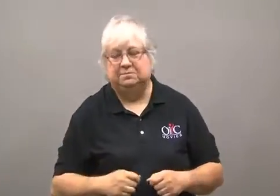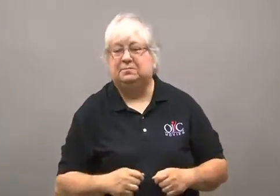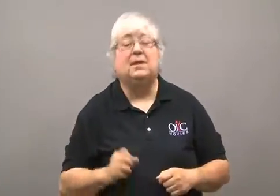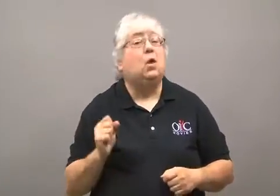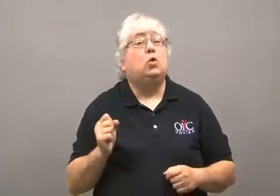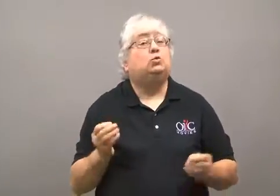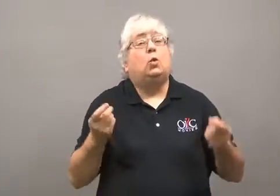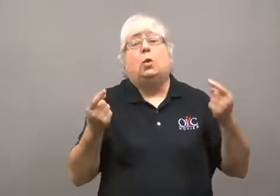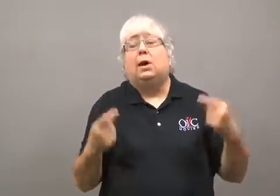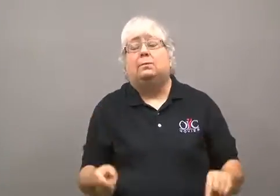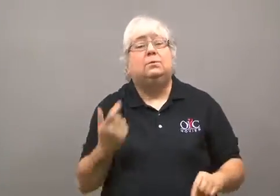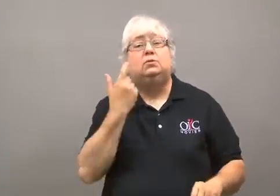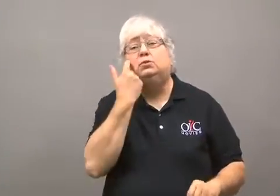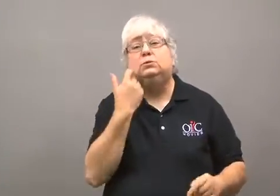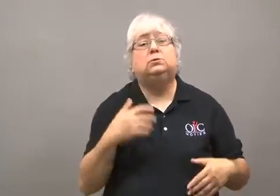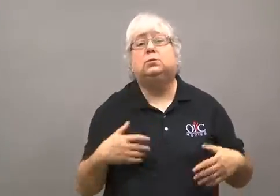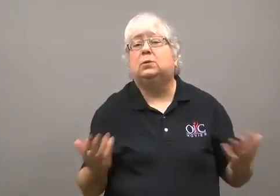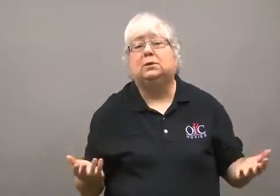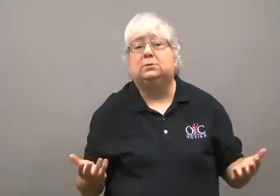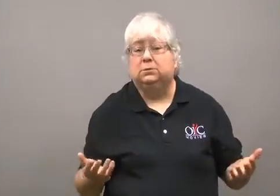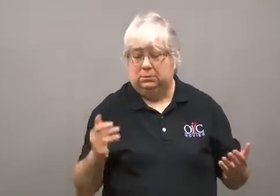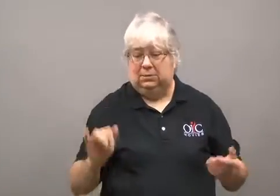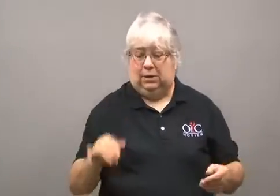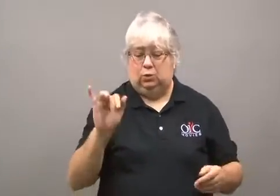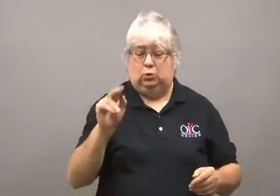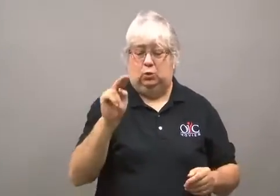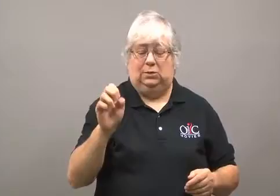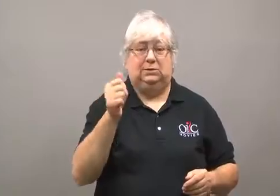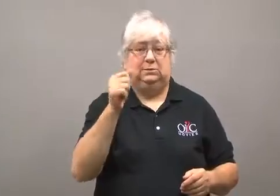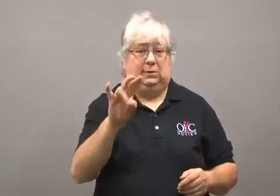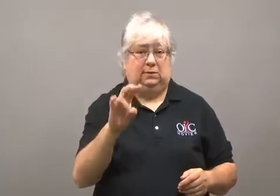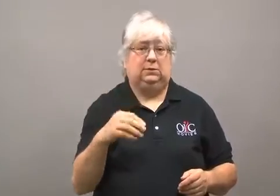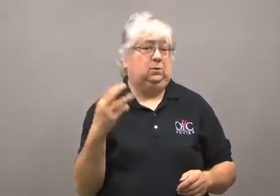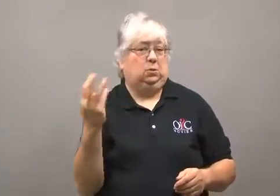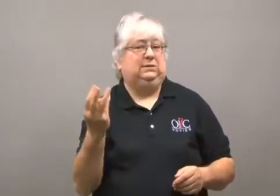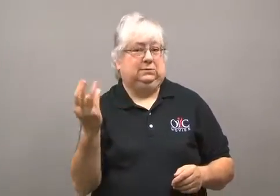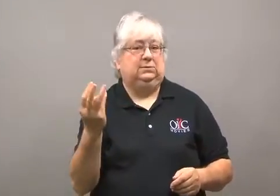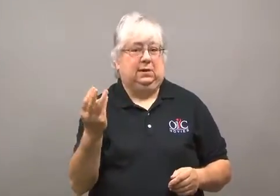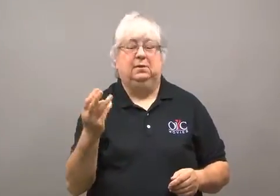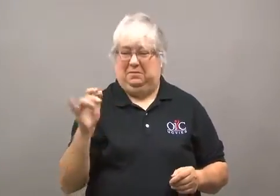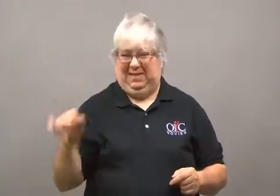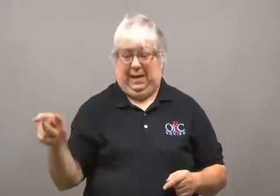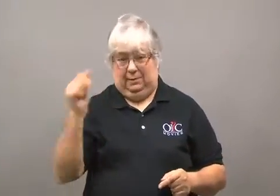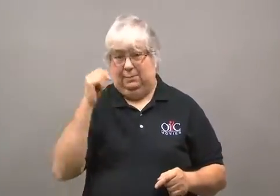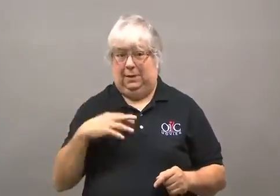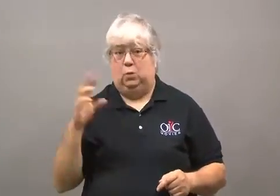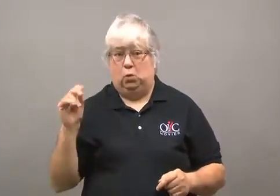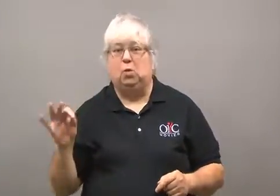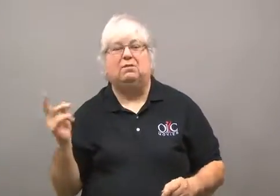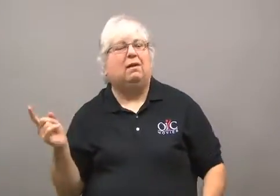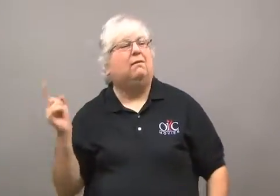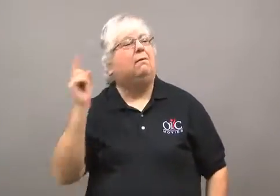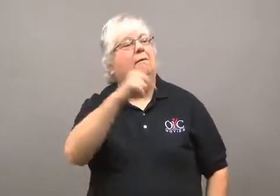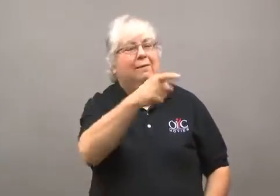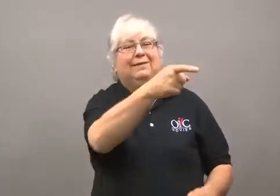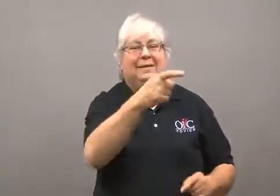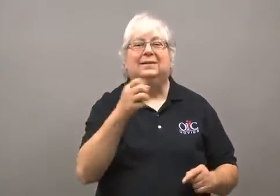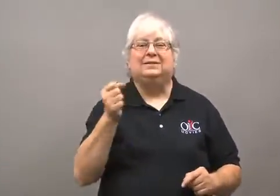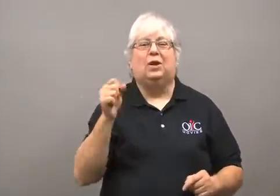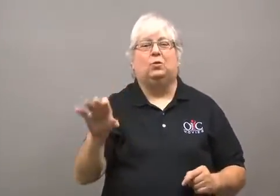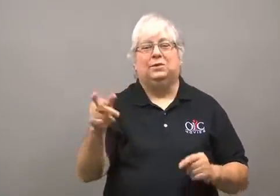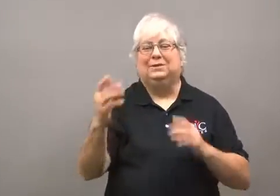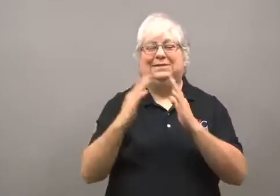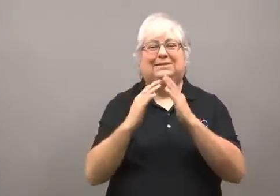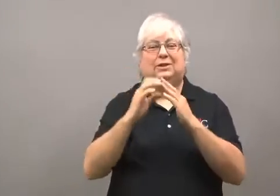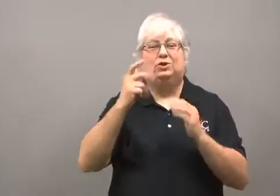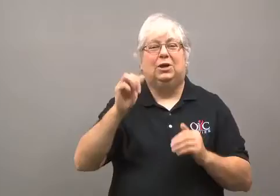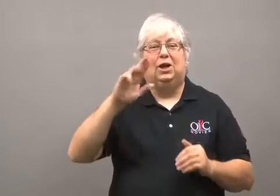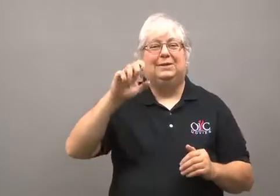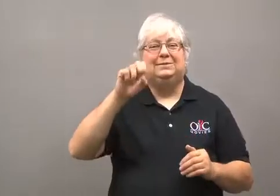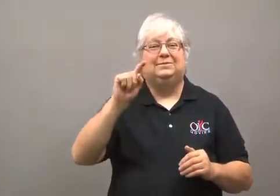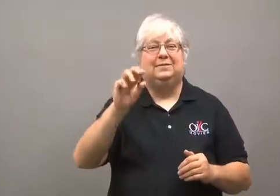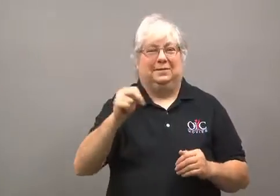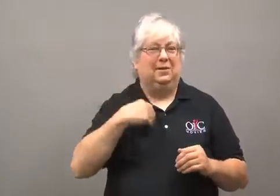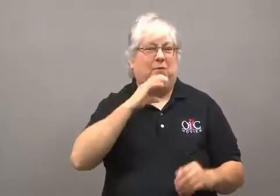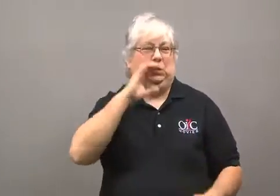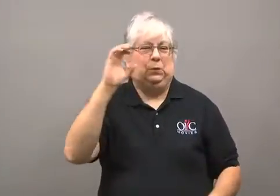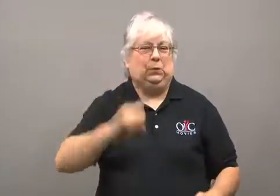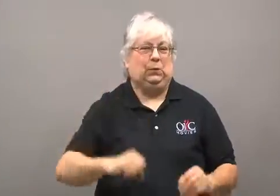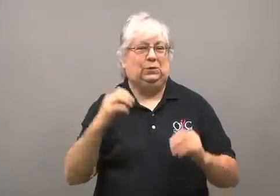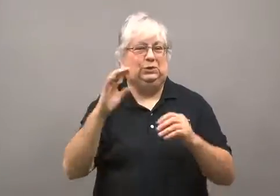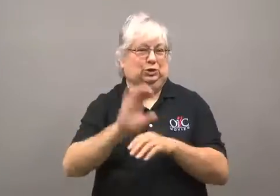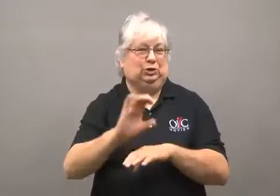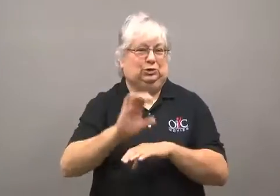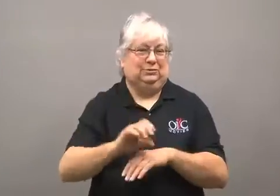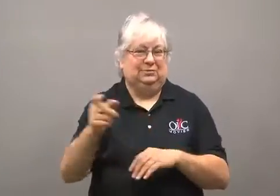So, on Wednesday, June 17, Roof went to an old church in Charleston,